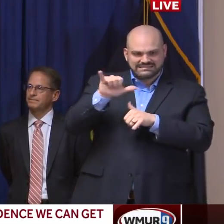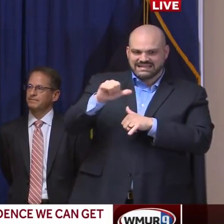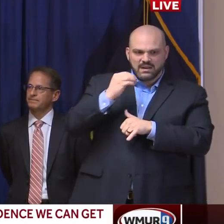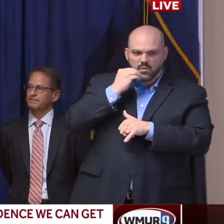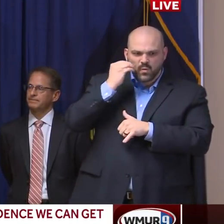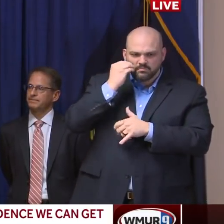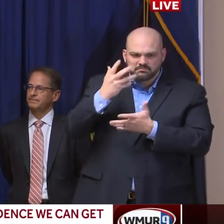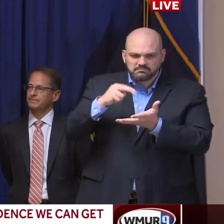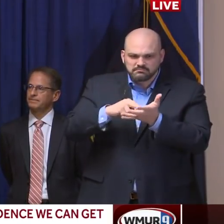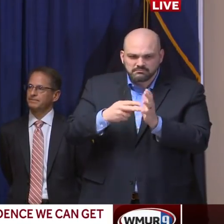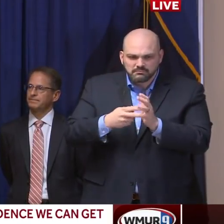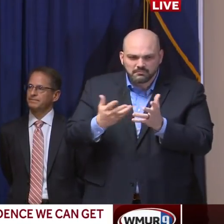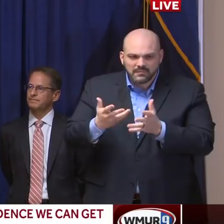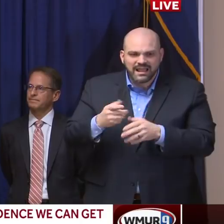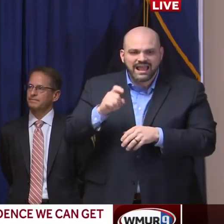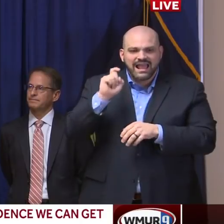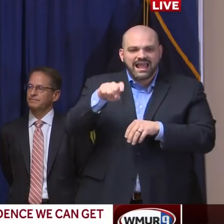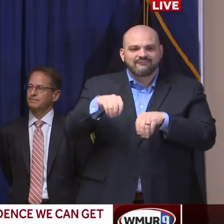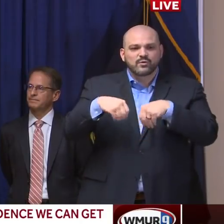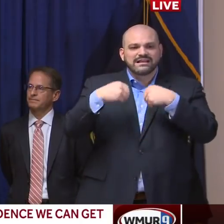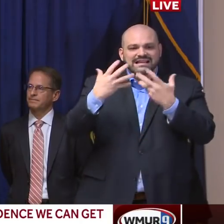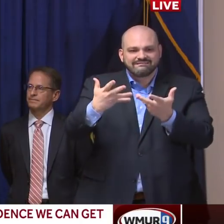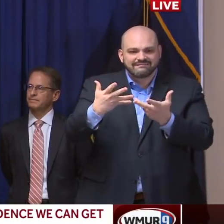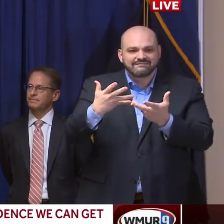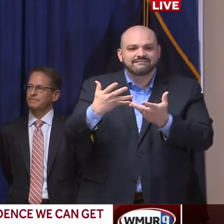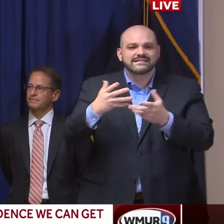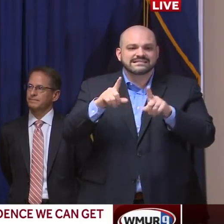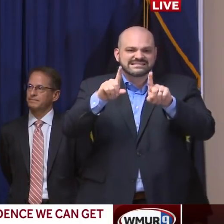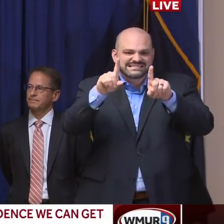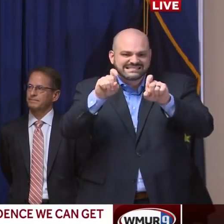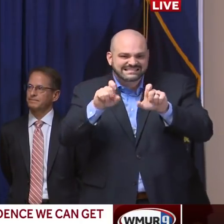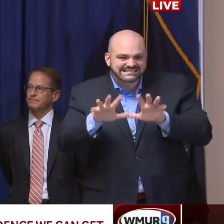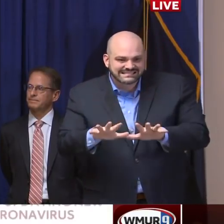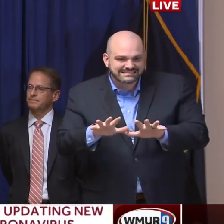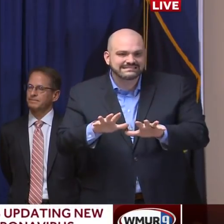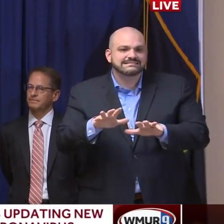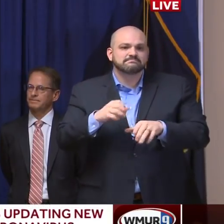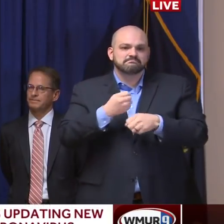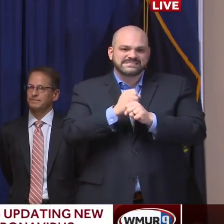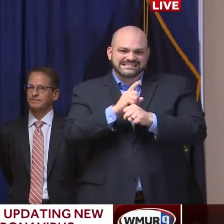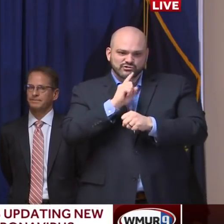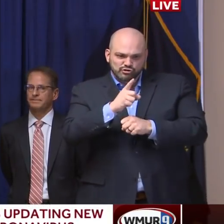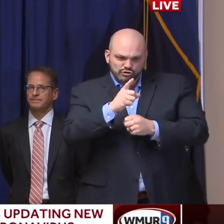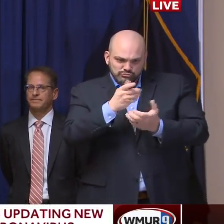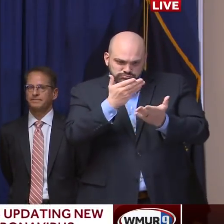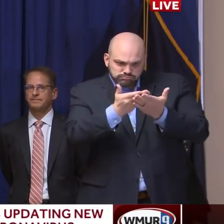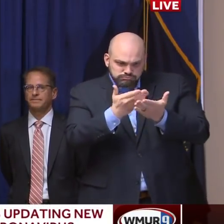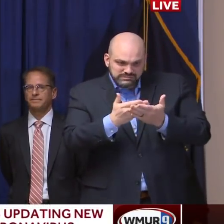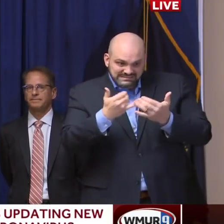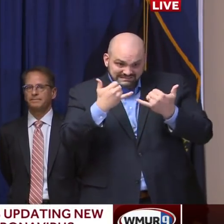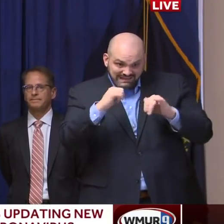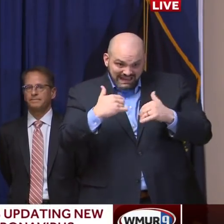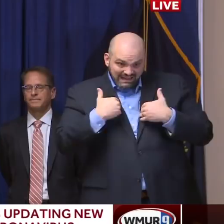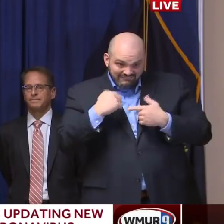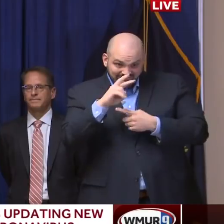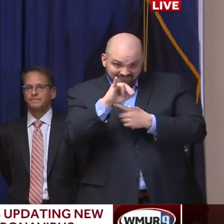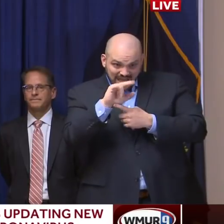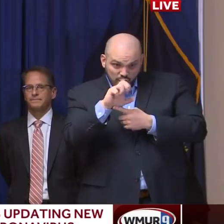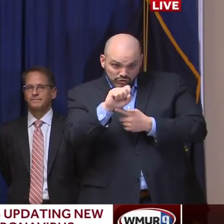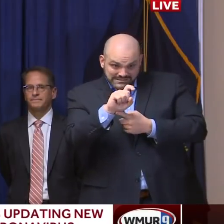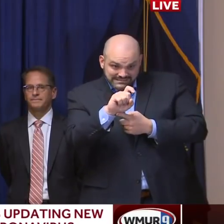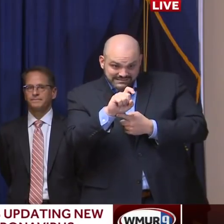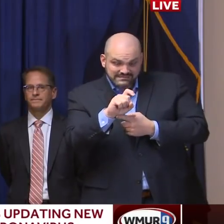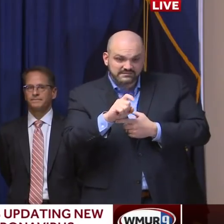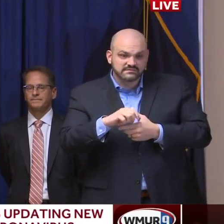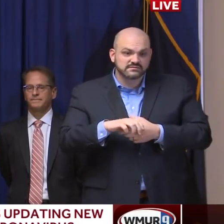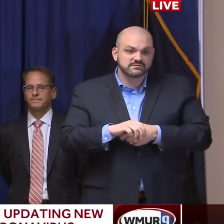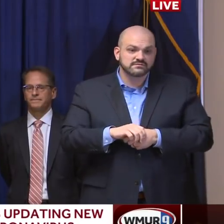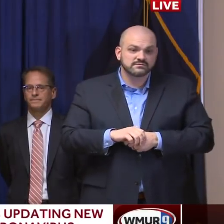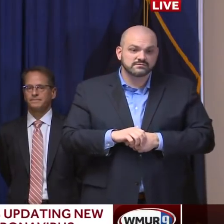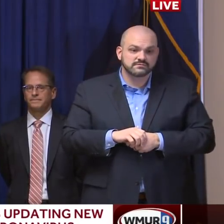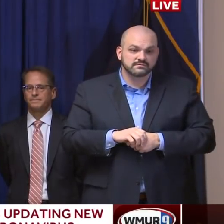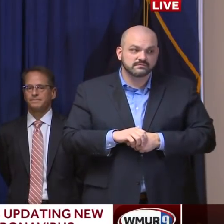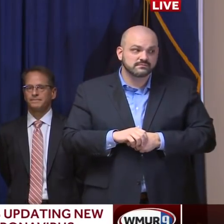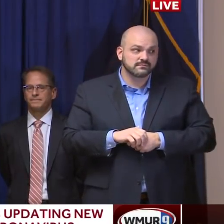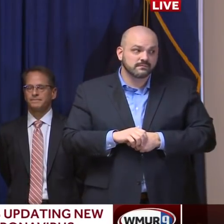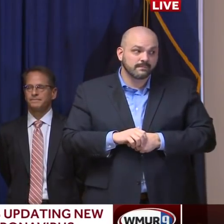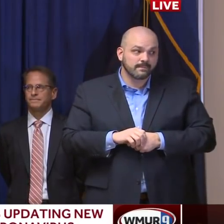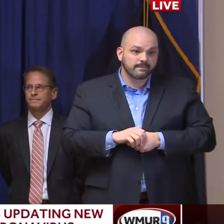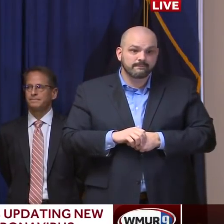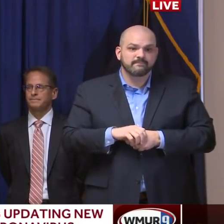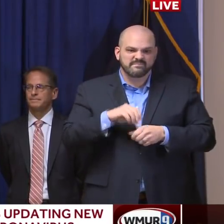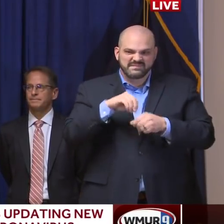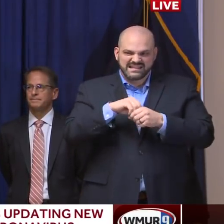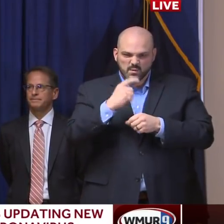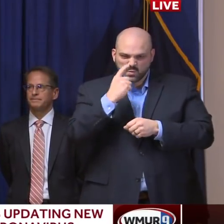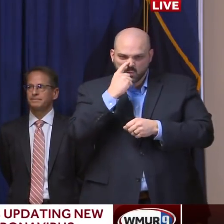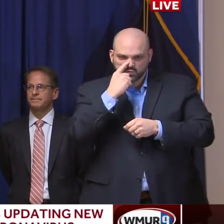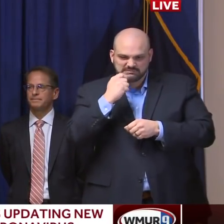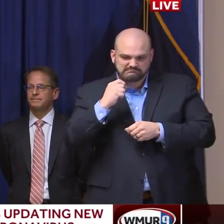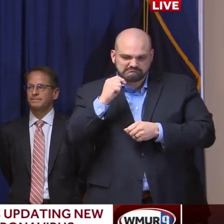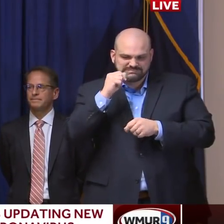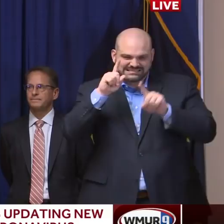THE PROTOCOL FOR TAKING SOMEONE AWFUL ISOLATION INVOLVES DOING SERIAL NASAL SWABS AND TESTING IN OUR LABORATORY TO SEE IF THERE IS STILL EVIDENCE OF VIRUS IN THEIR NASAL PASSAGES.